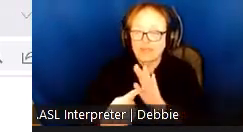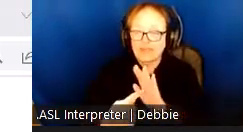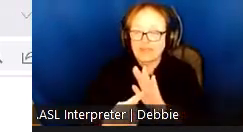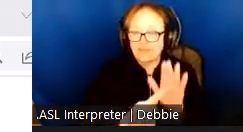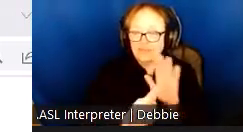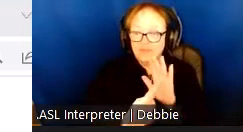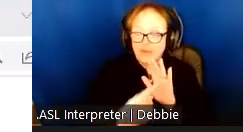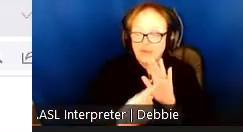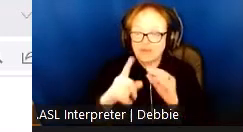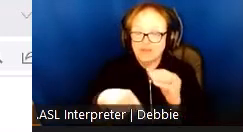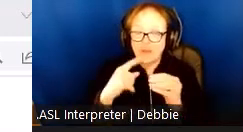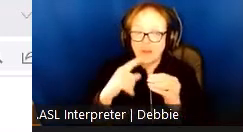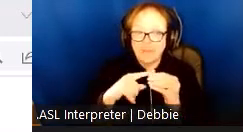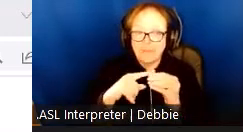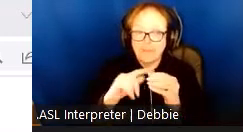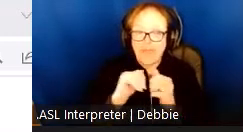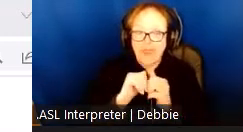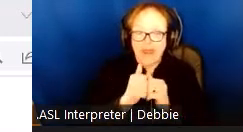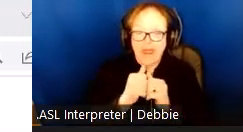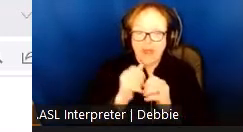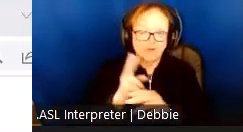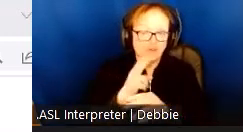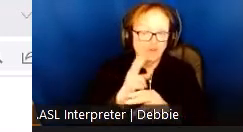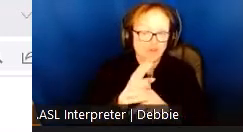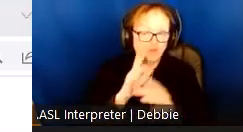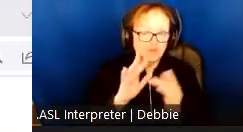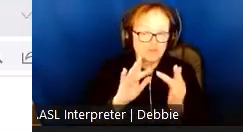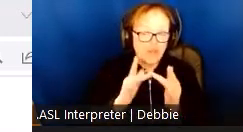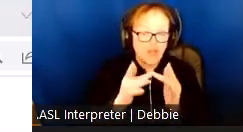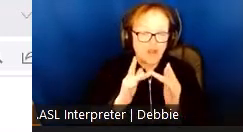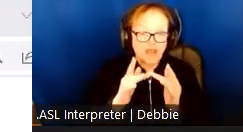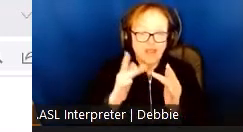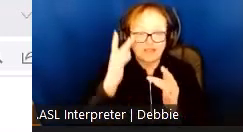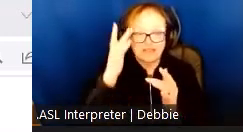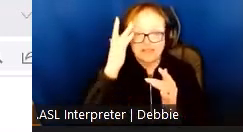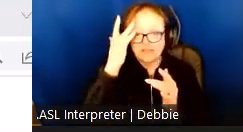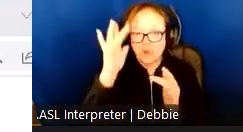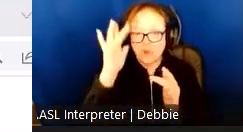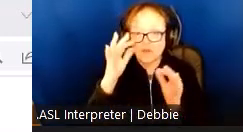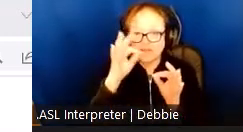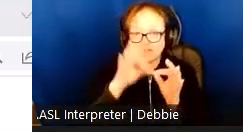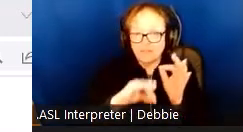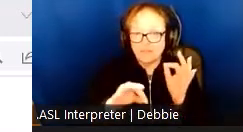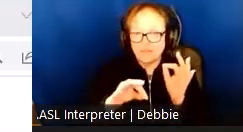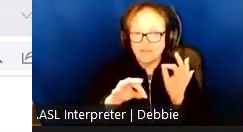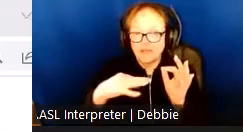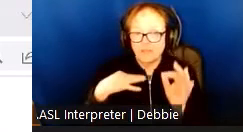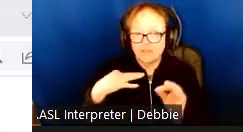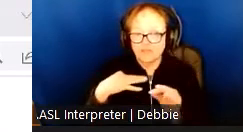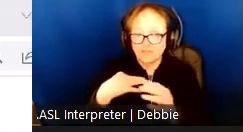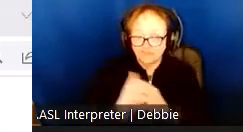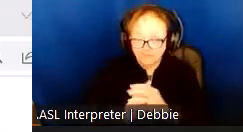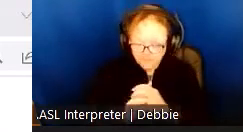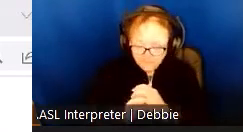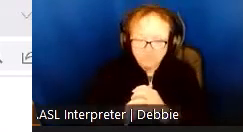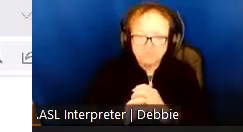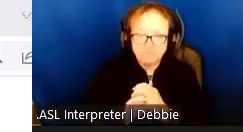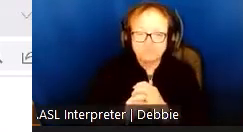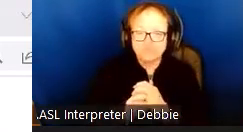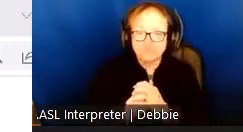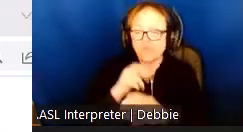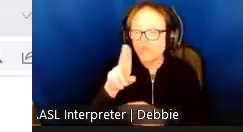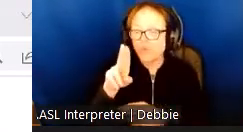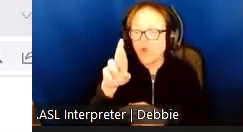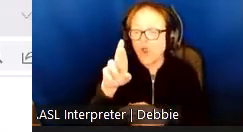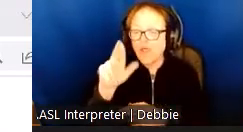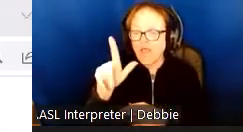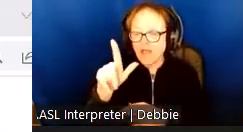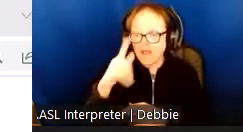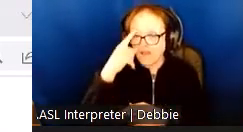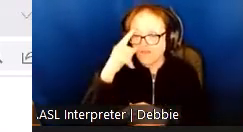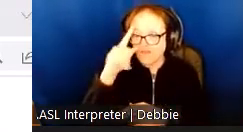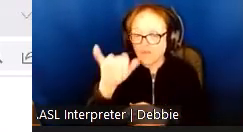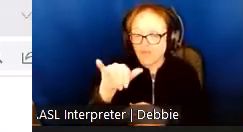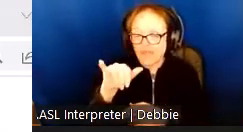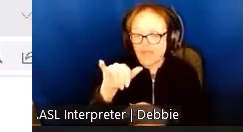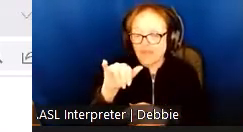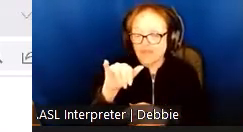about how to use the online SmartSimple application. The direct URL to the online application is: